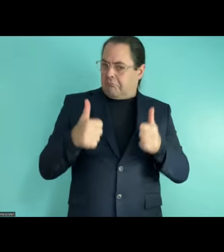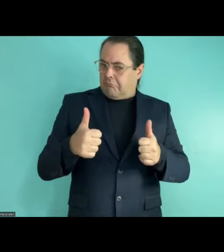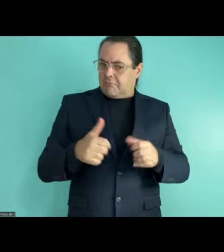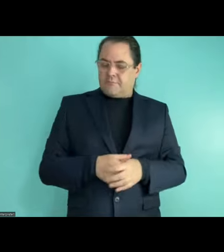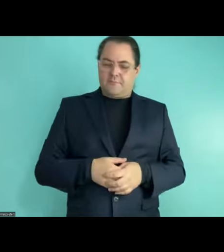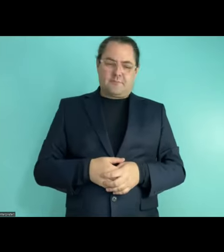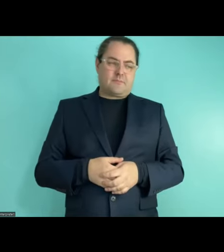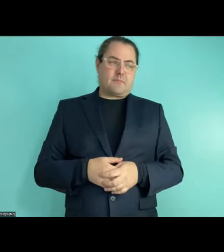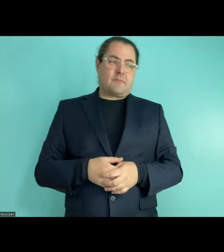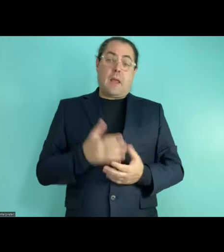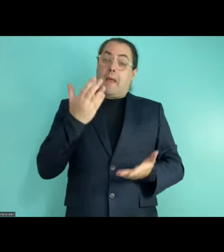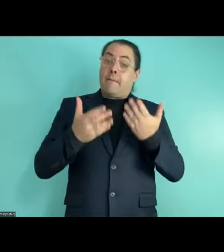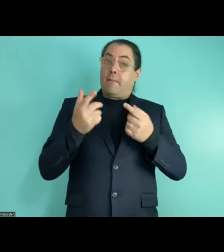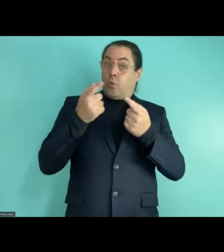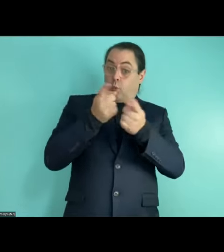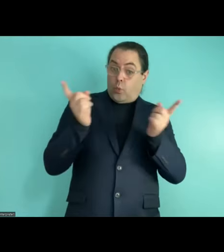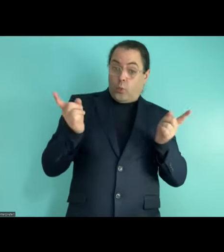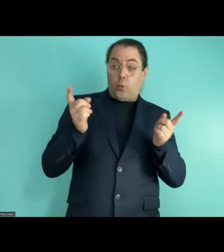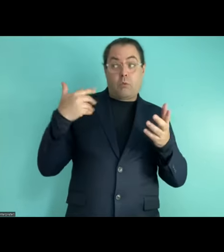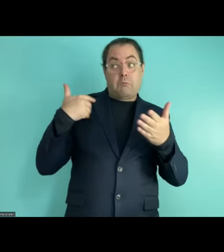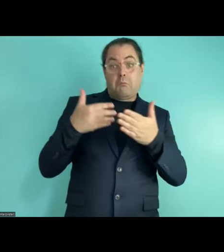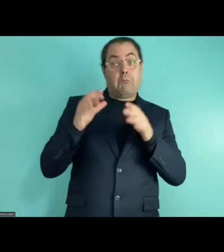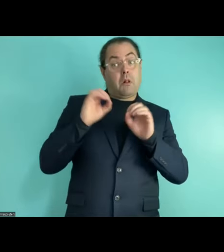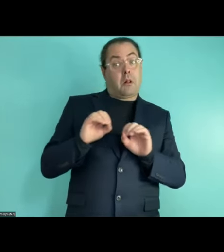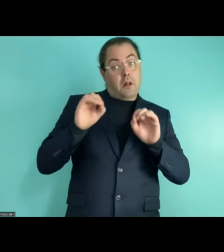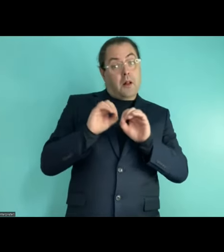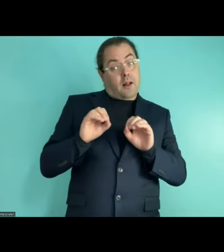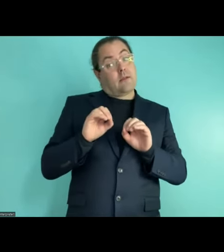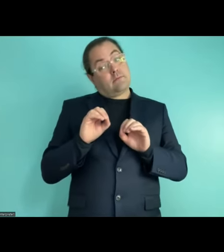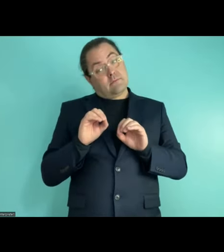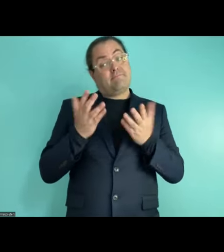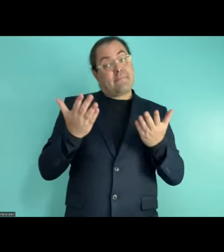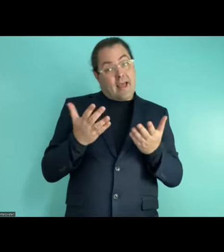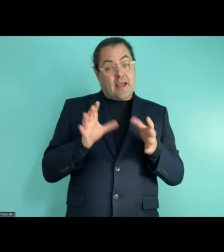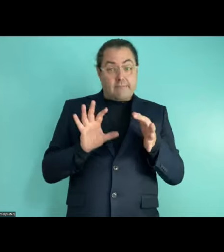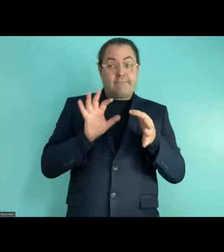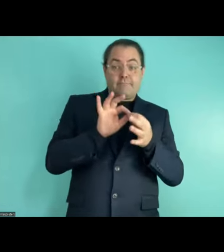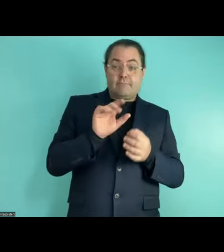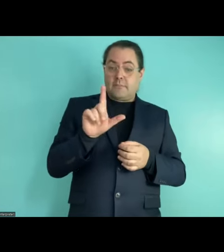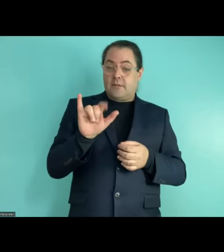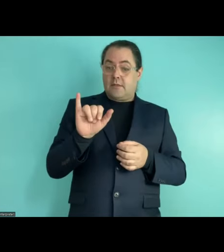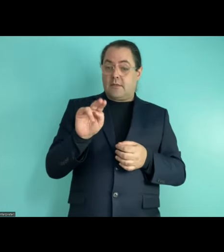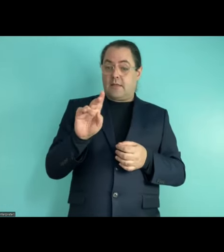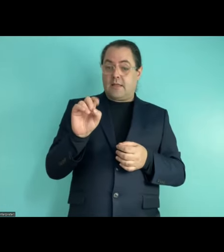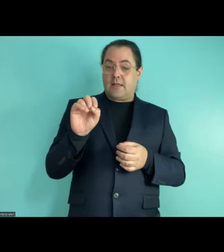don't do that already to follow the LinkedIn space of the ILO global business and disability